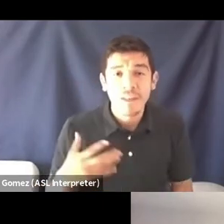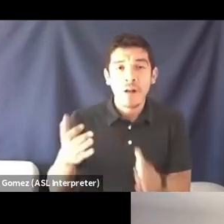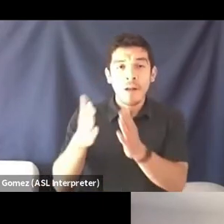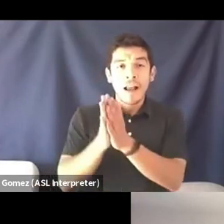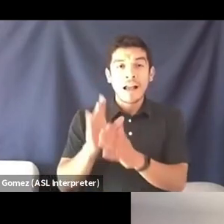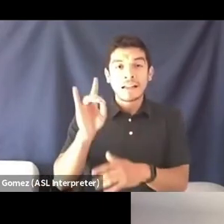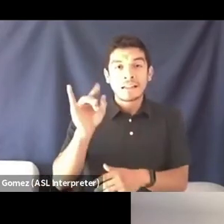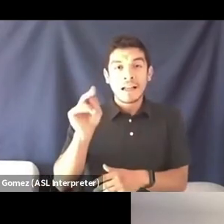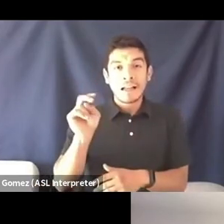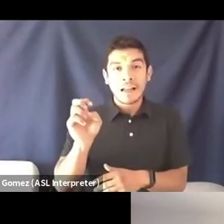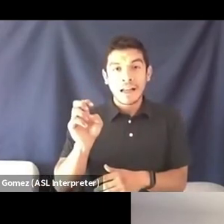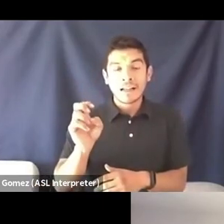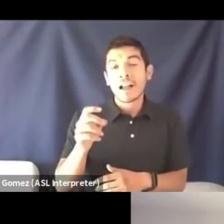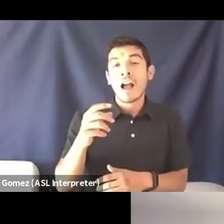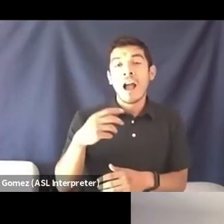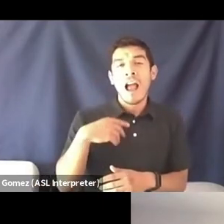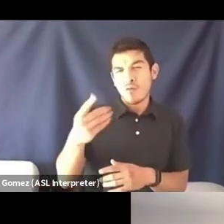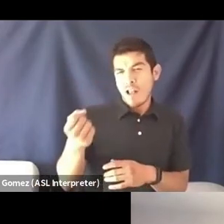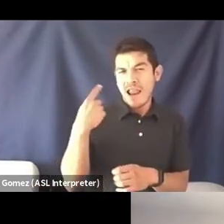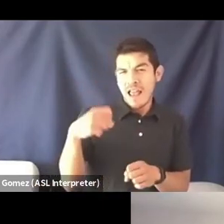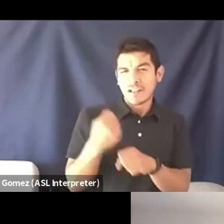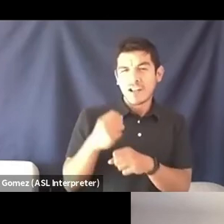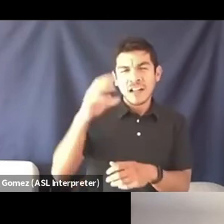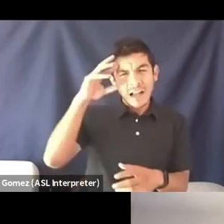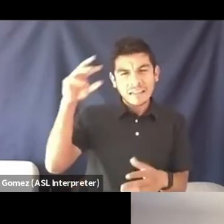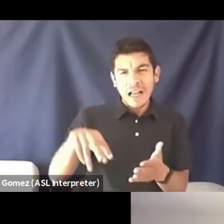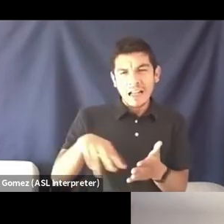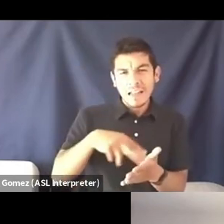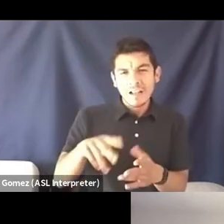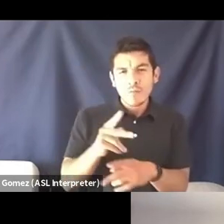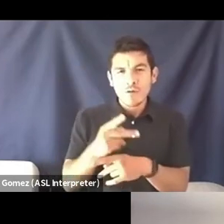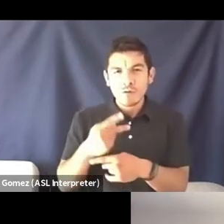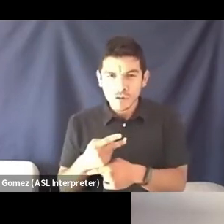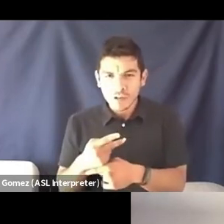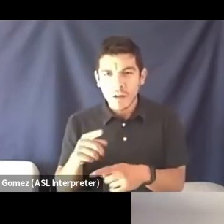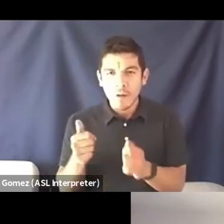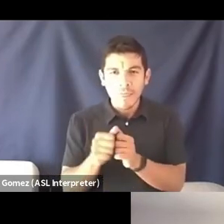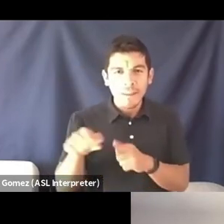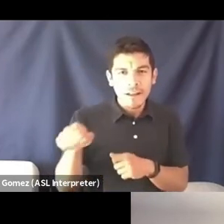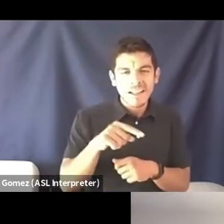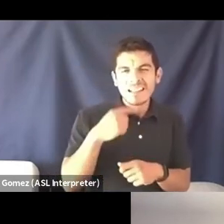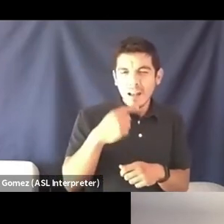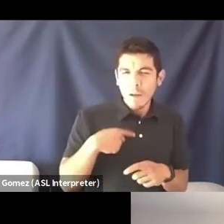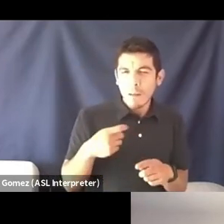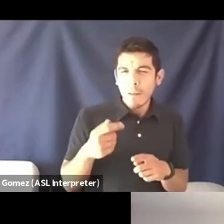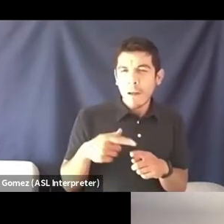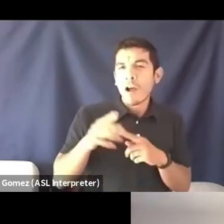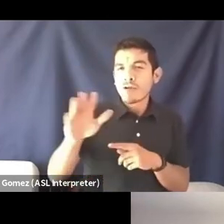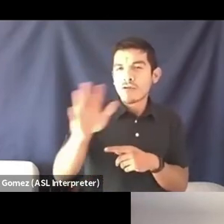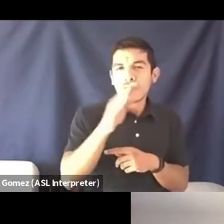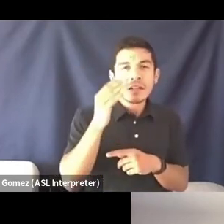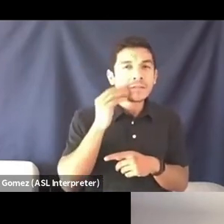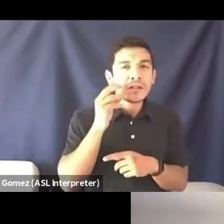Sundance producing fellowship with this. Tell me a little bit about how that experience or any of the other experiences